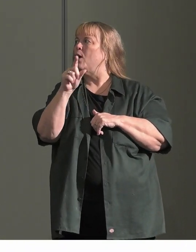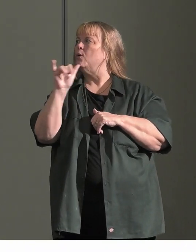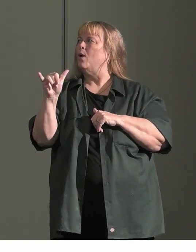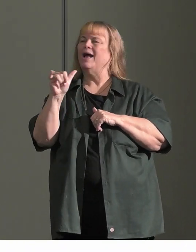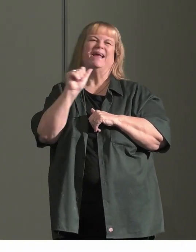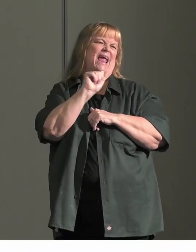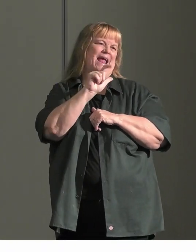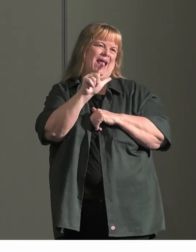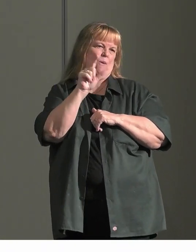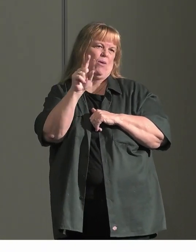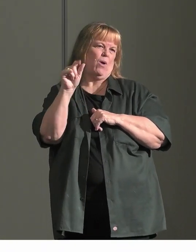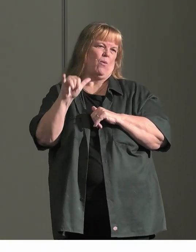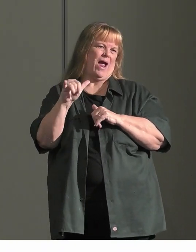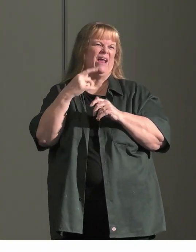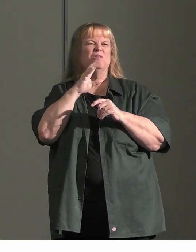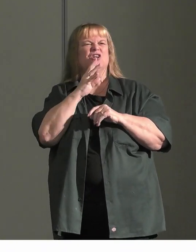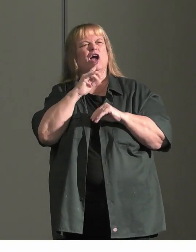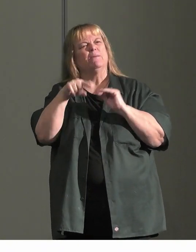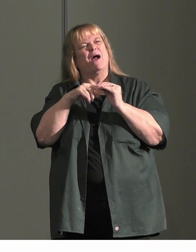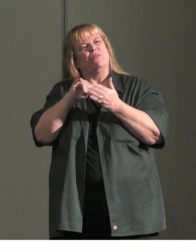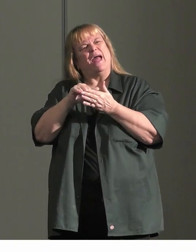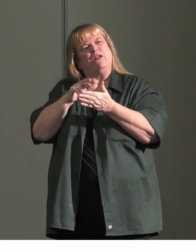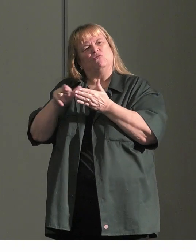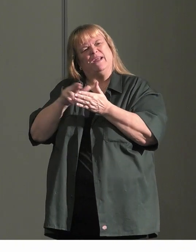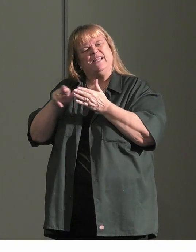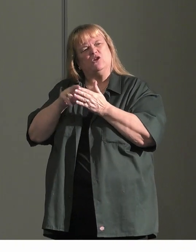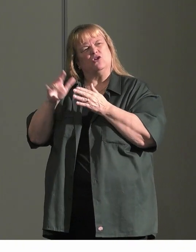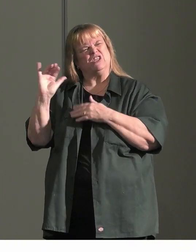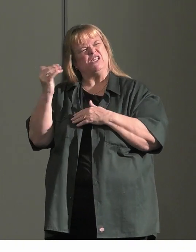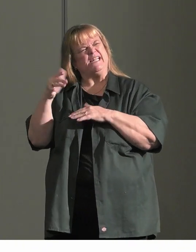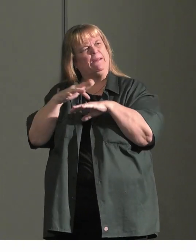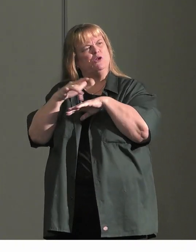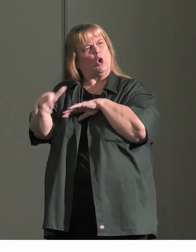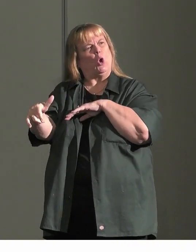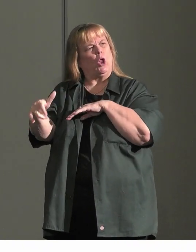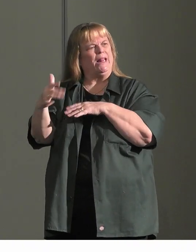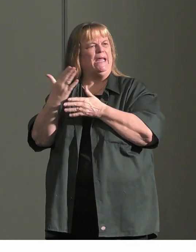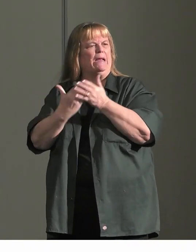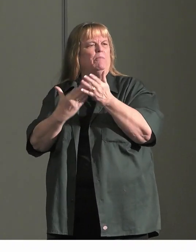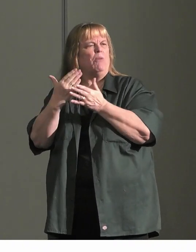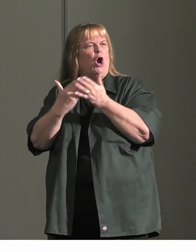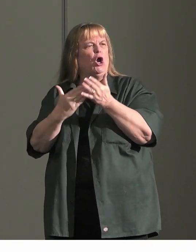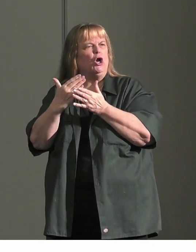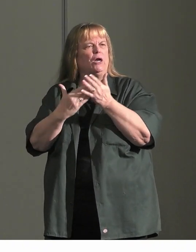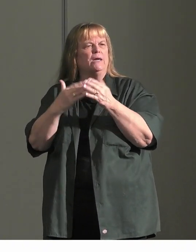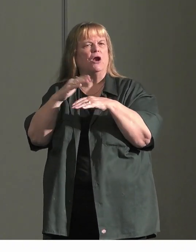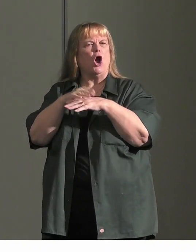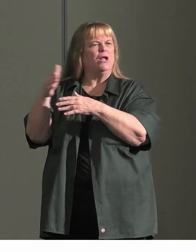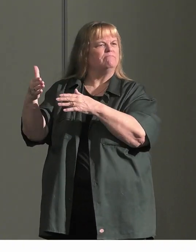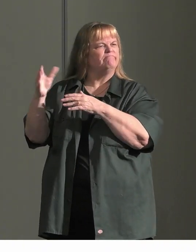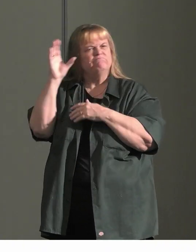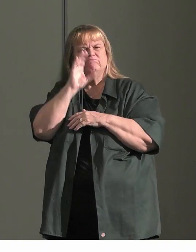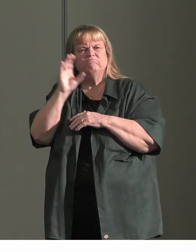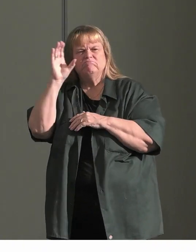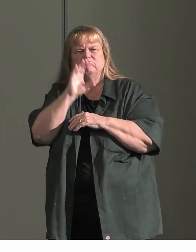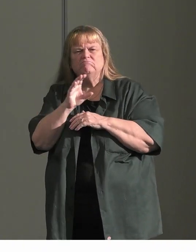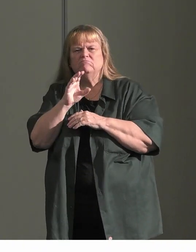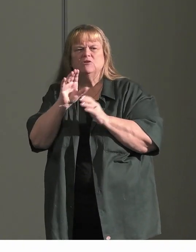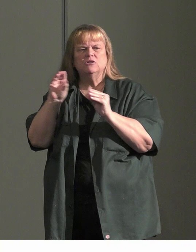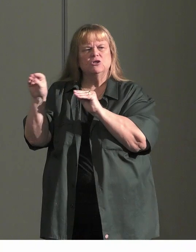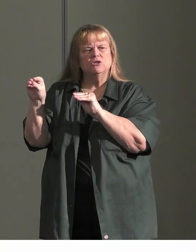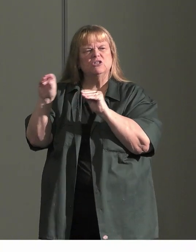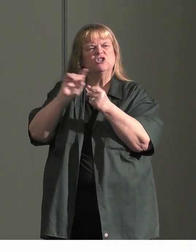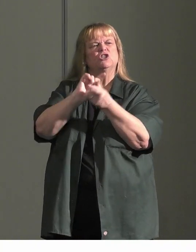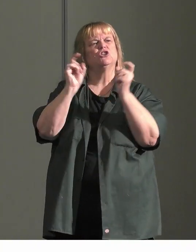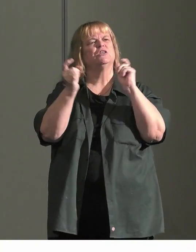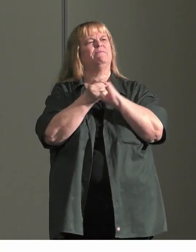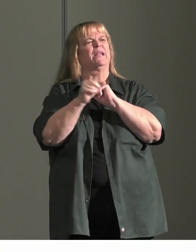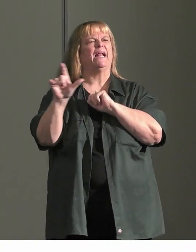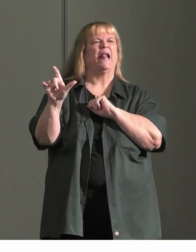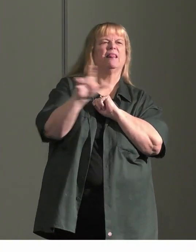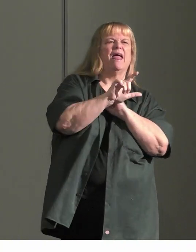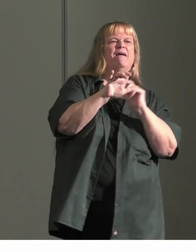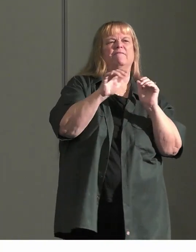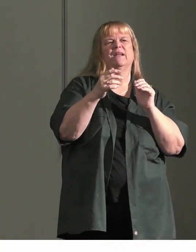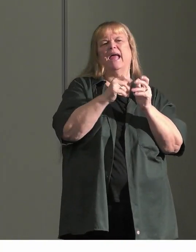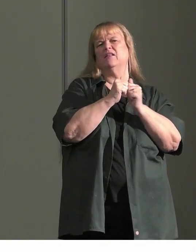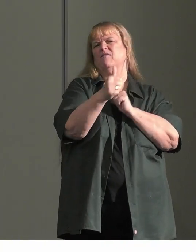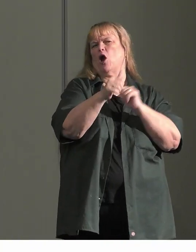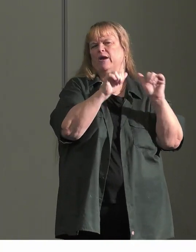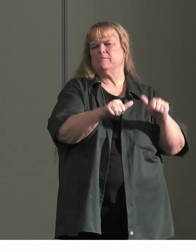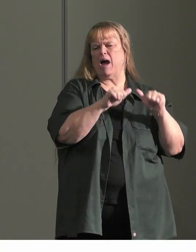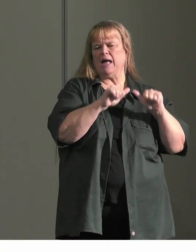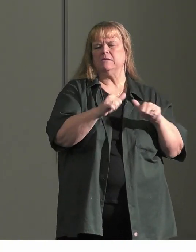talk about generative research this is early stage scoping out shifts far left we could. And this is